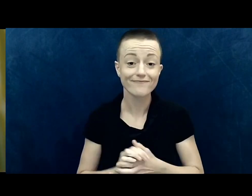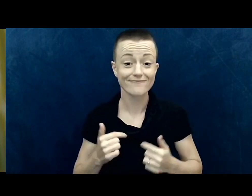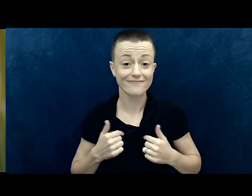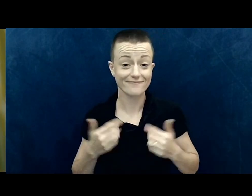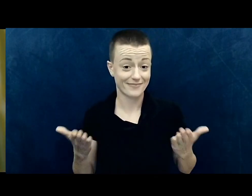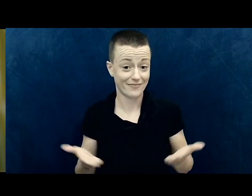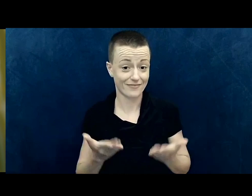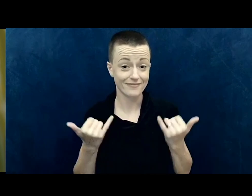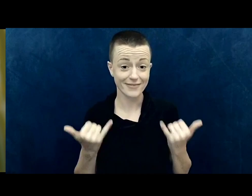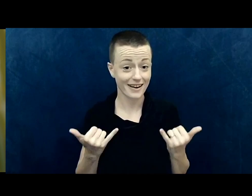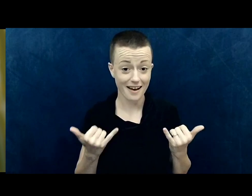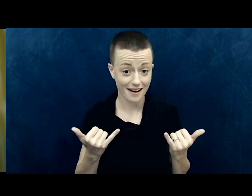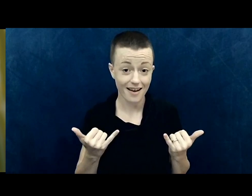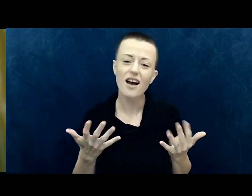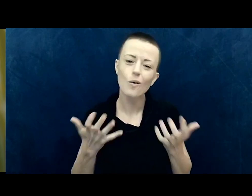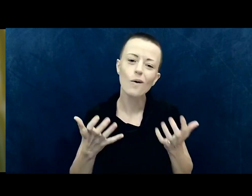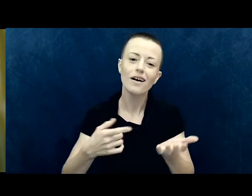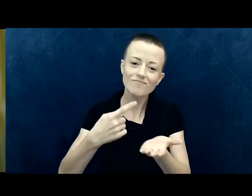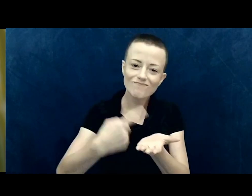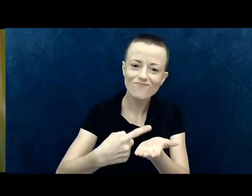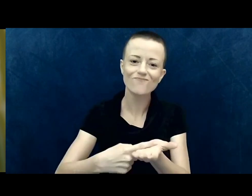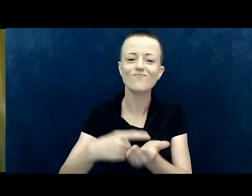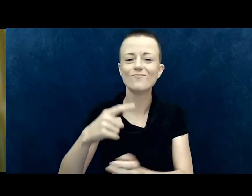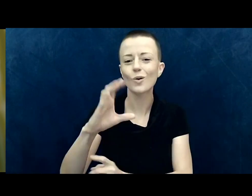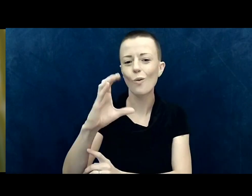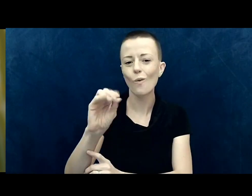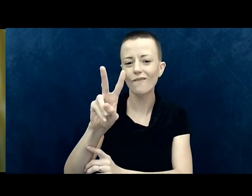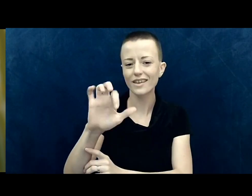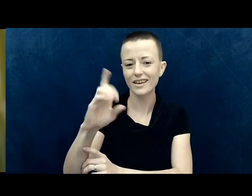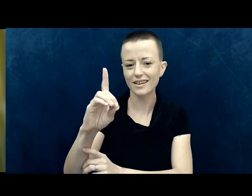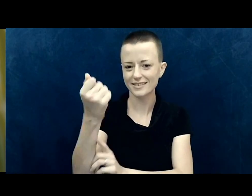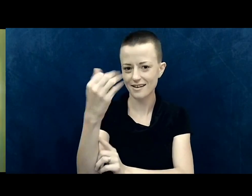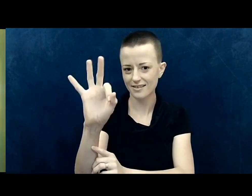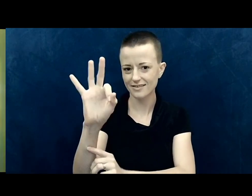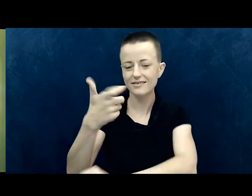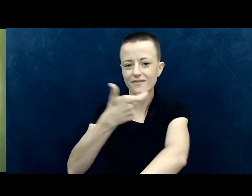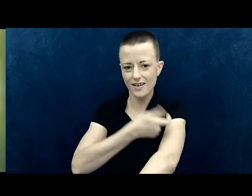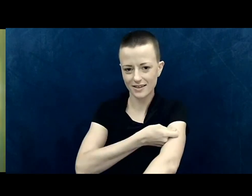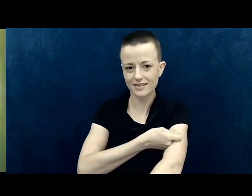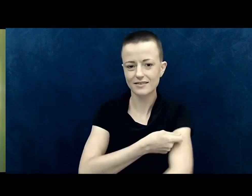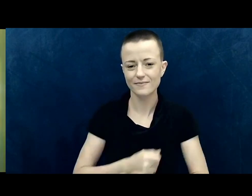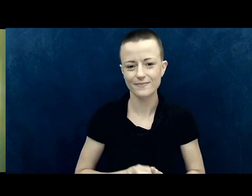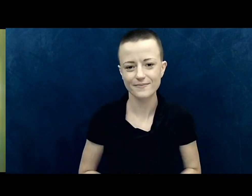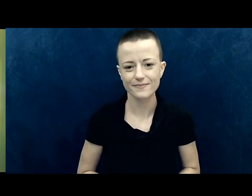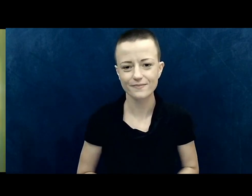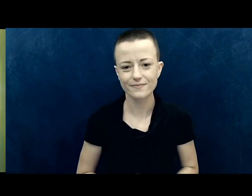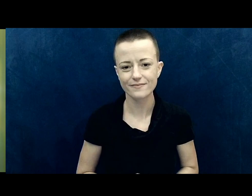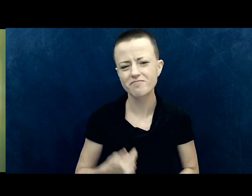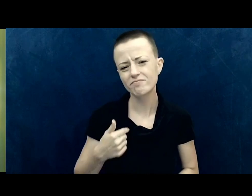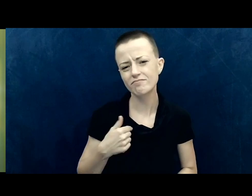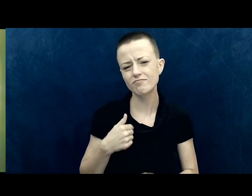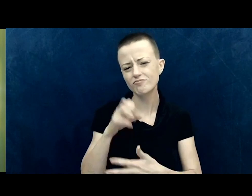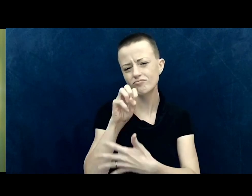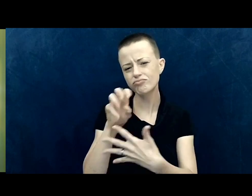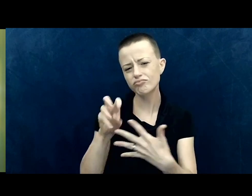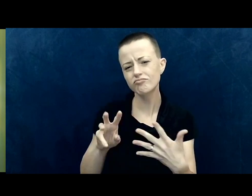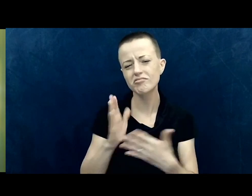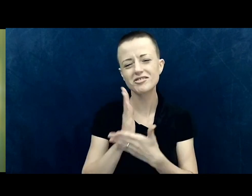I'm here today to talk to you about COVID-19 vaccination. Through this video I will share some information about the vaccines with you -